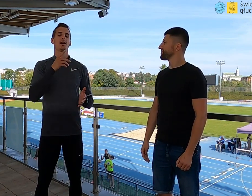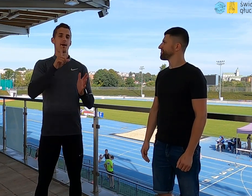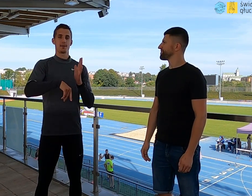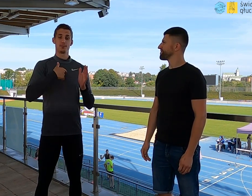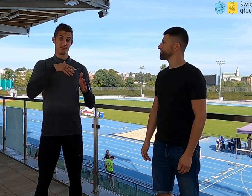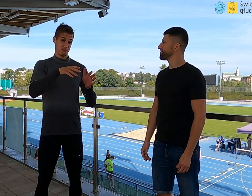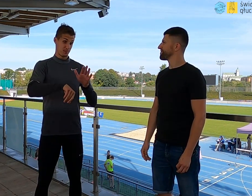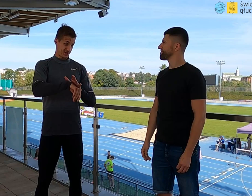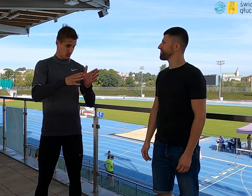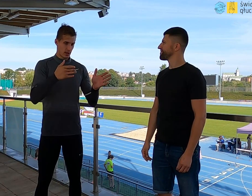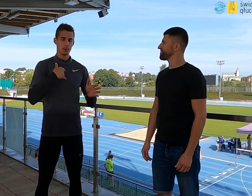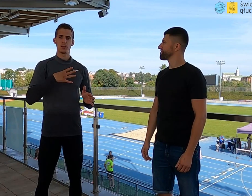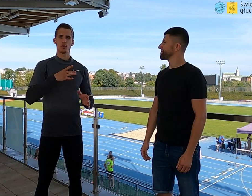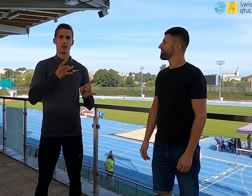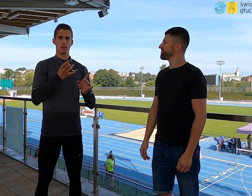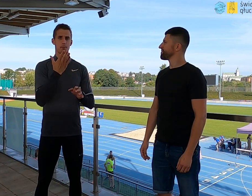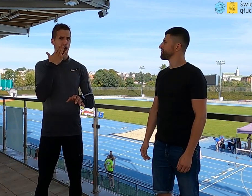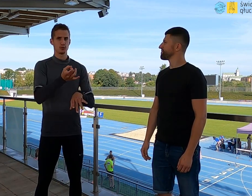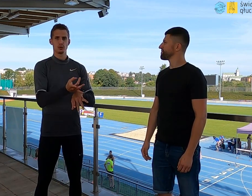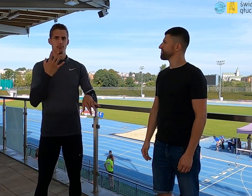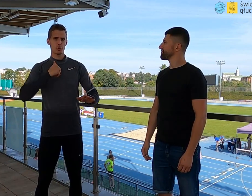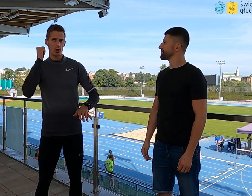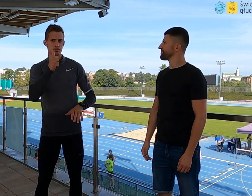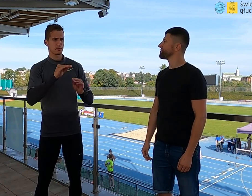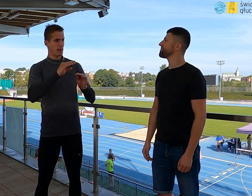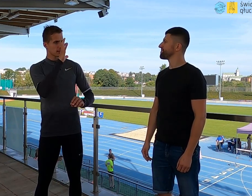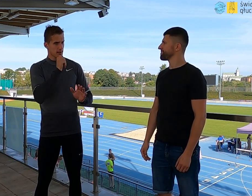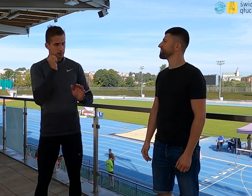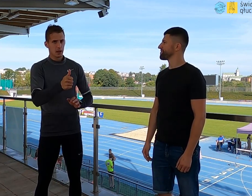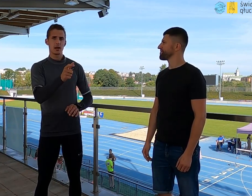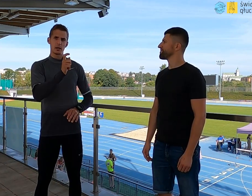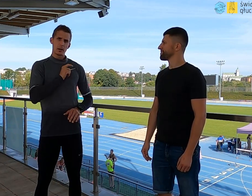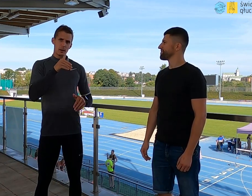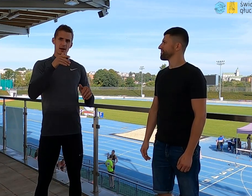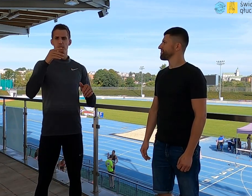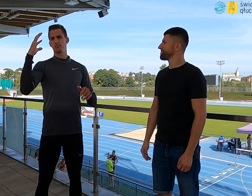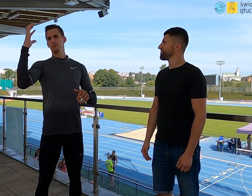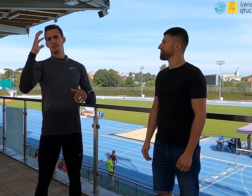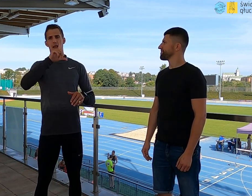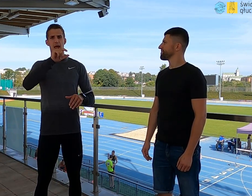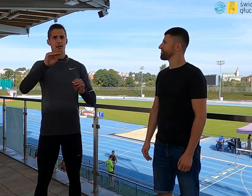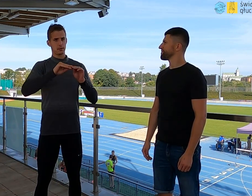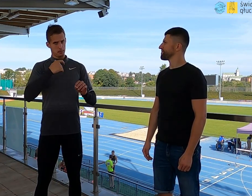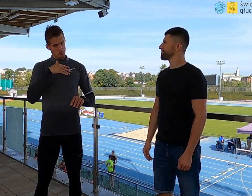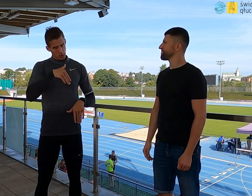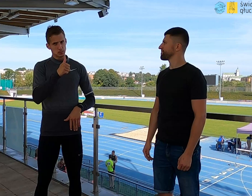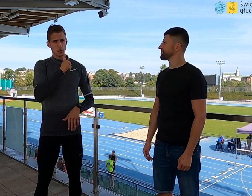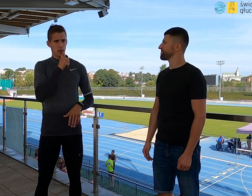While playing soccer, I ran very fast. An athletics coach observed me from outside and suggested that I try running at the Polish Junior Athletics Championships.